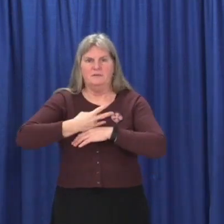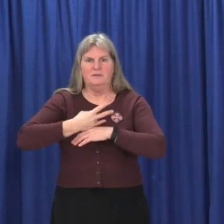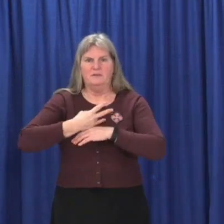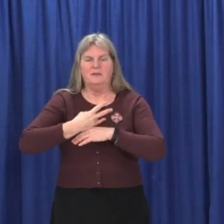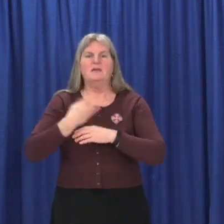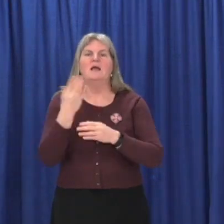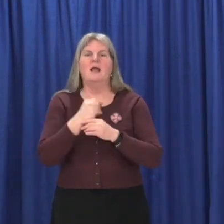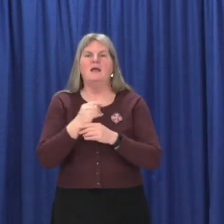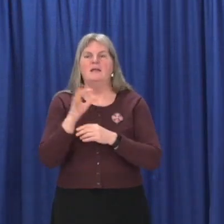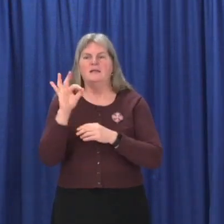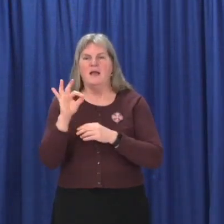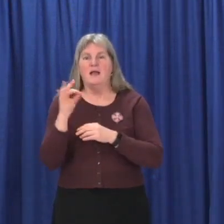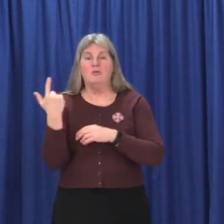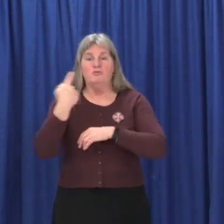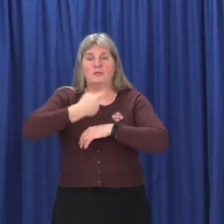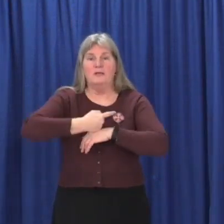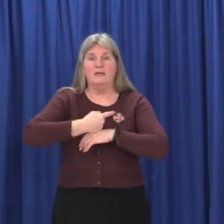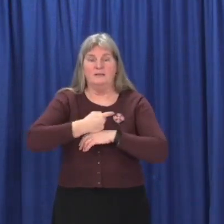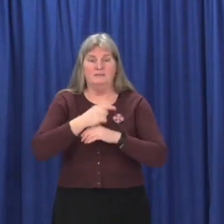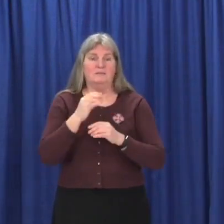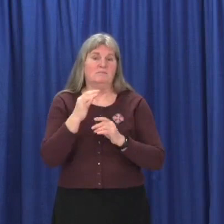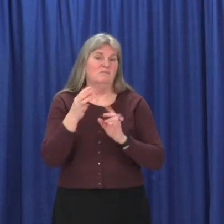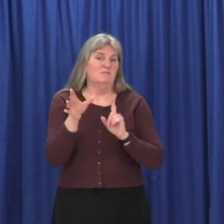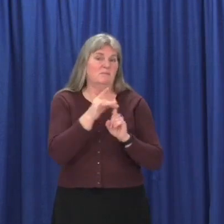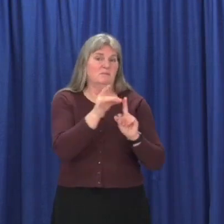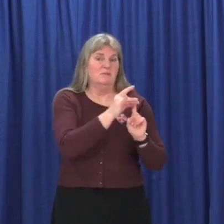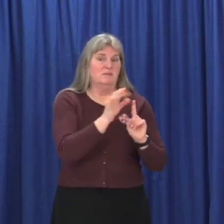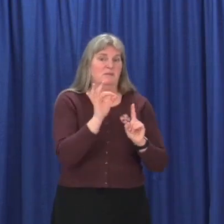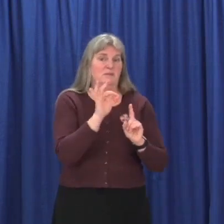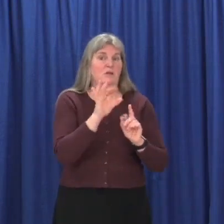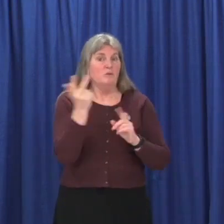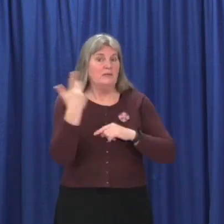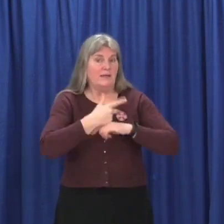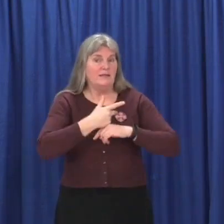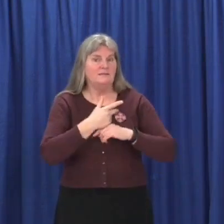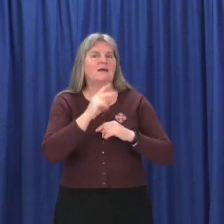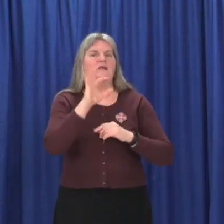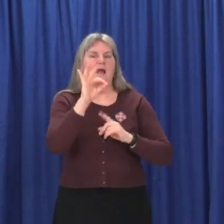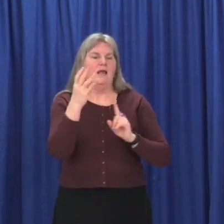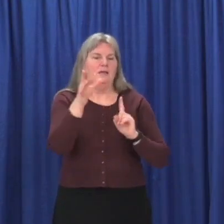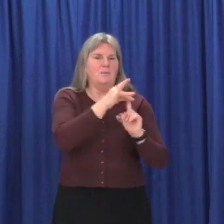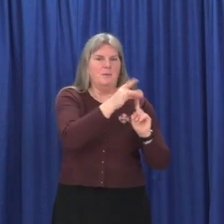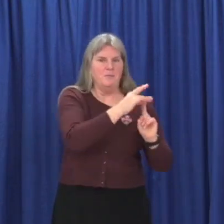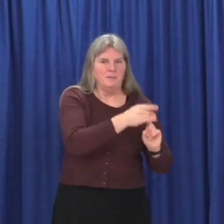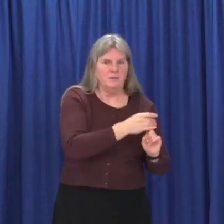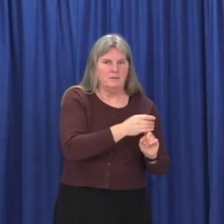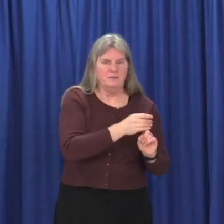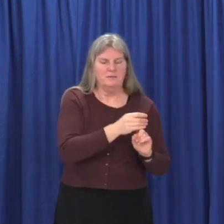past three days. The seven day running percent positivity is 26%.